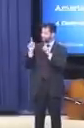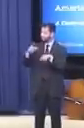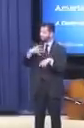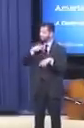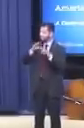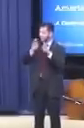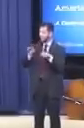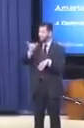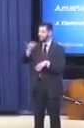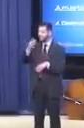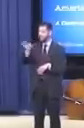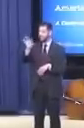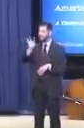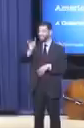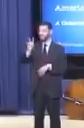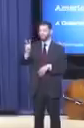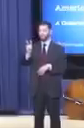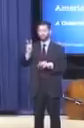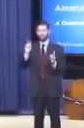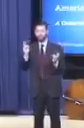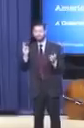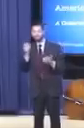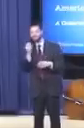So it was a much less cool administration.